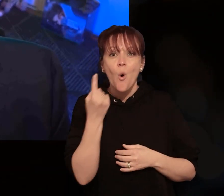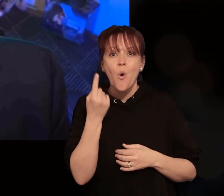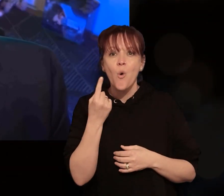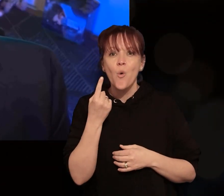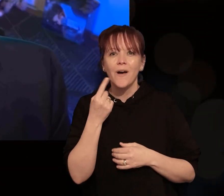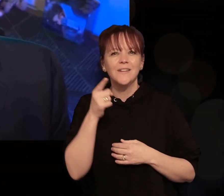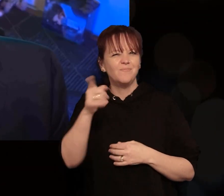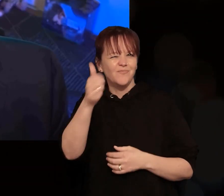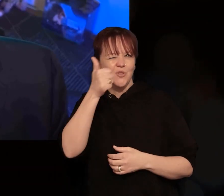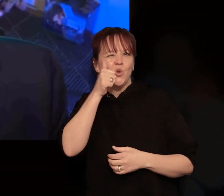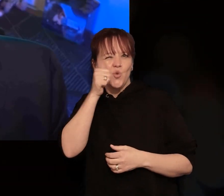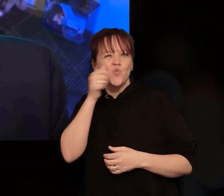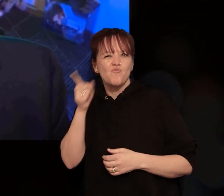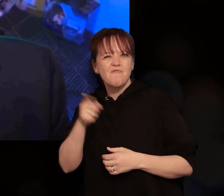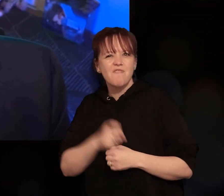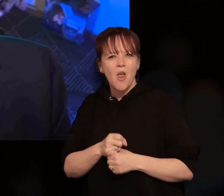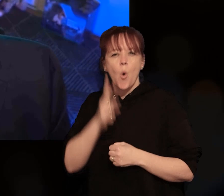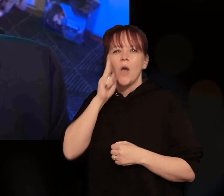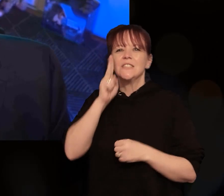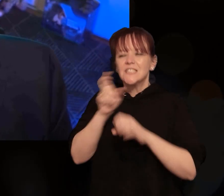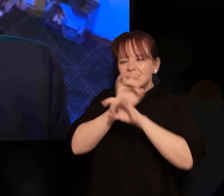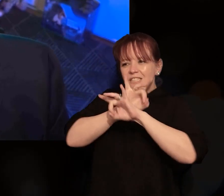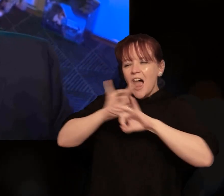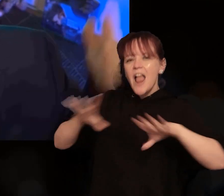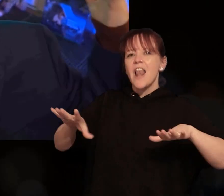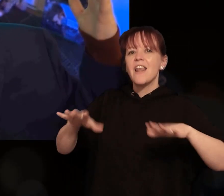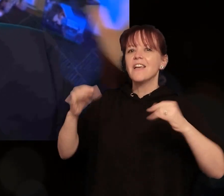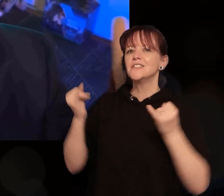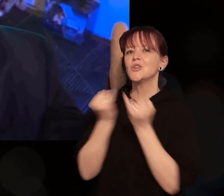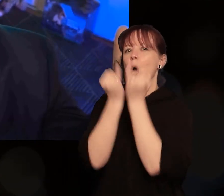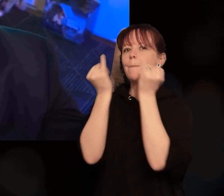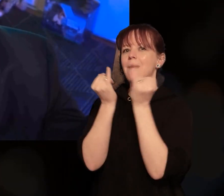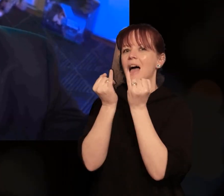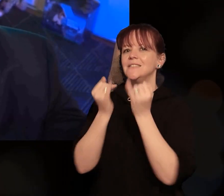who will I'm sure be a familiar face to many of you, SightlessKombat!